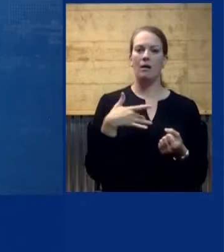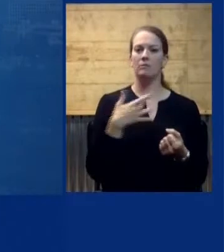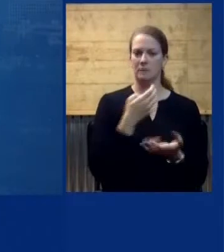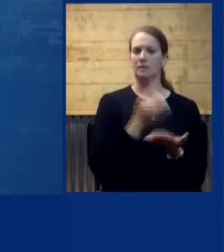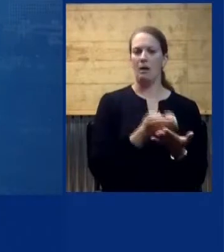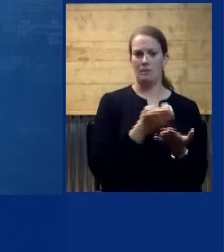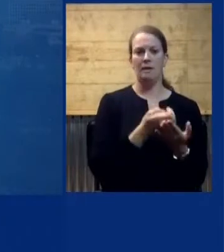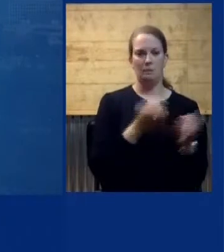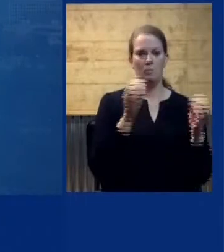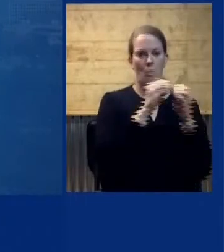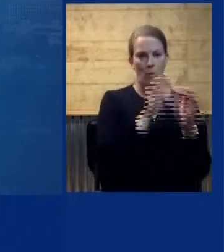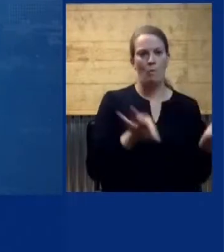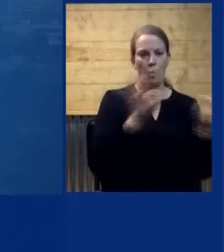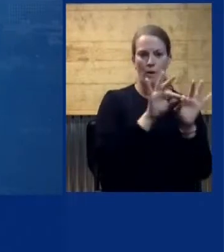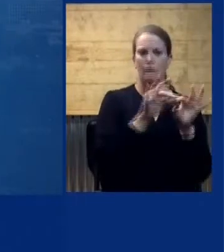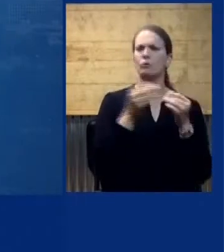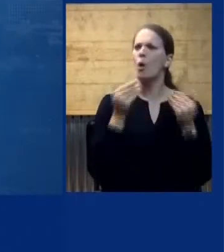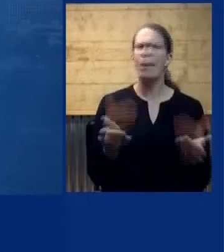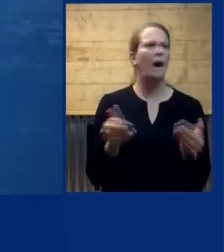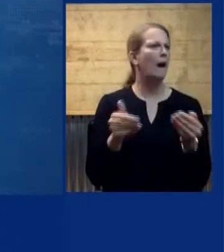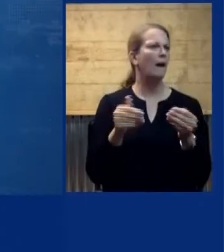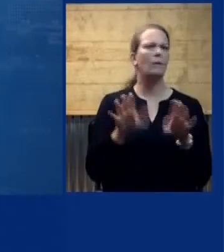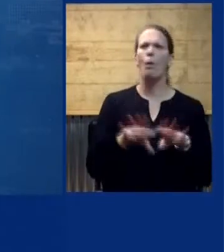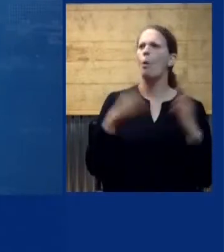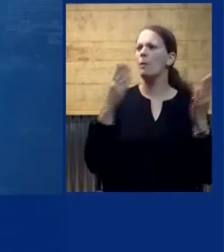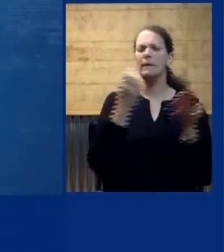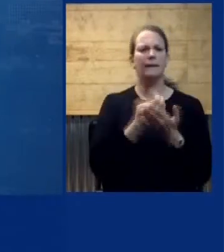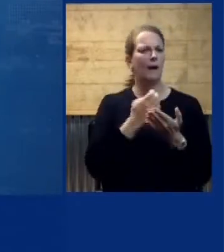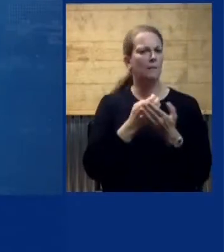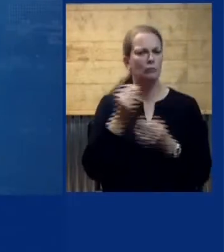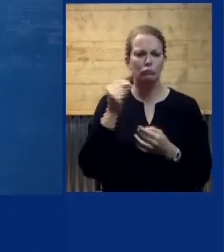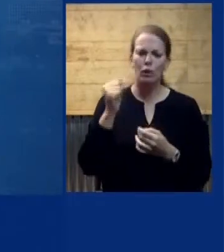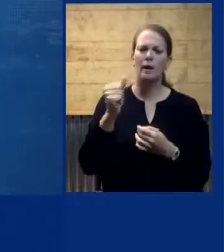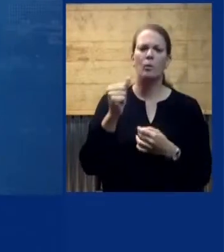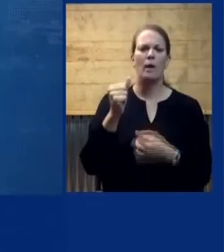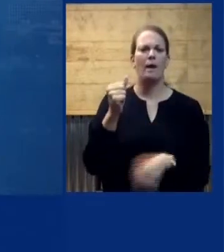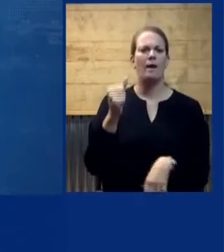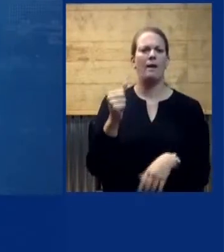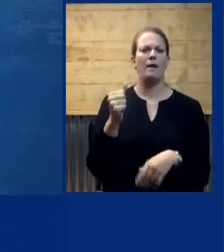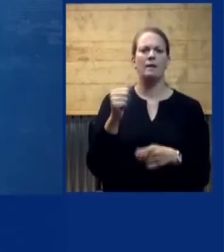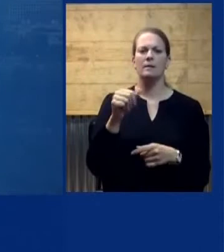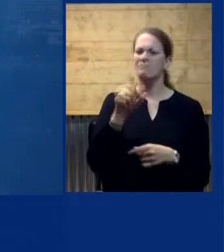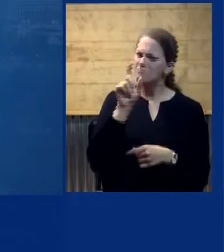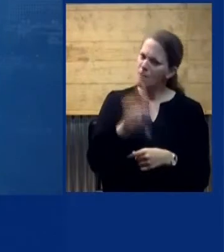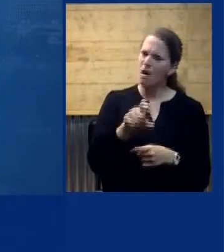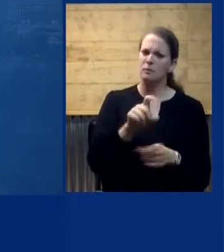CHOICE BETWEEN THE ECONOMY AND PUBLIC HEALTH AND HE CHOSE THE ECONOMY AND SAID TO STATES